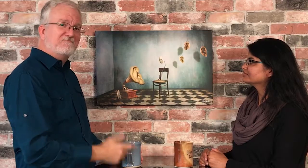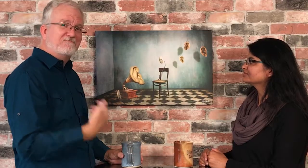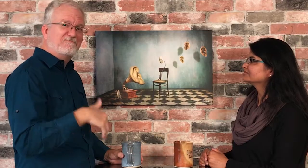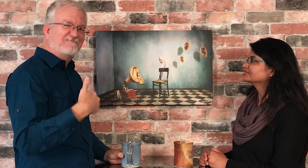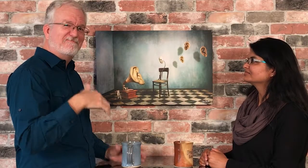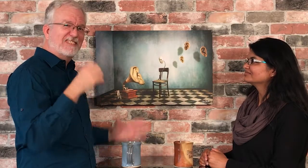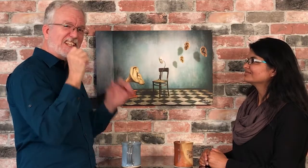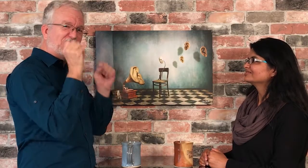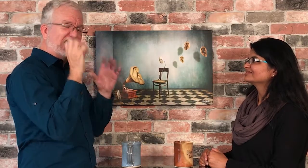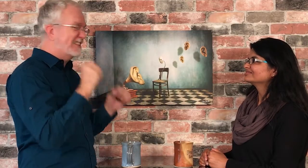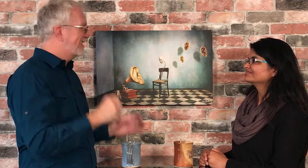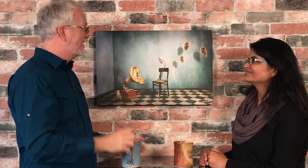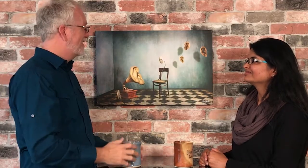Wow, eye-catching!